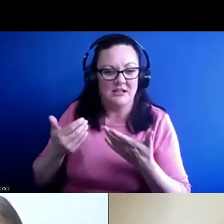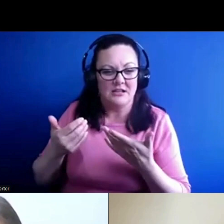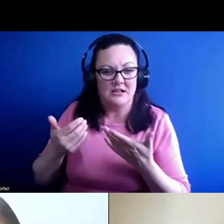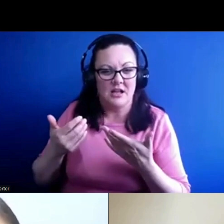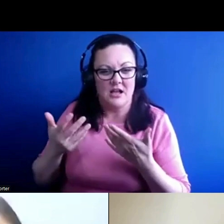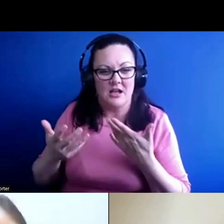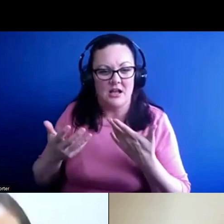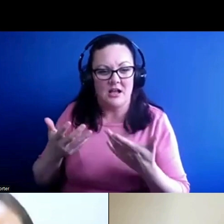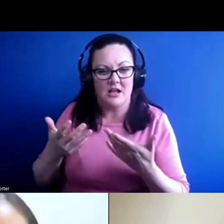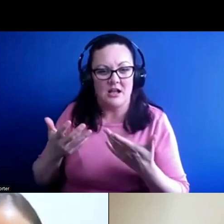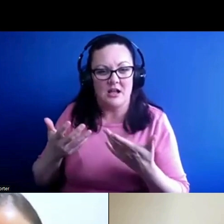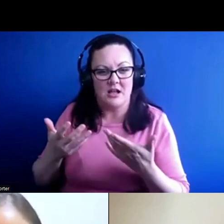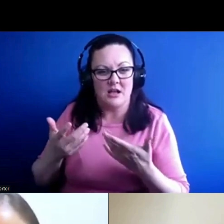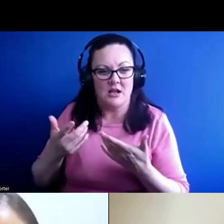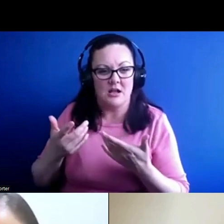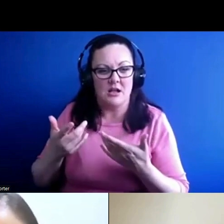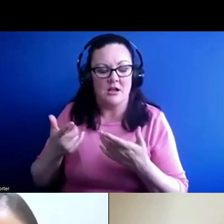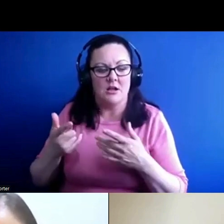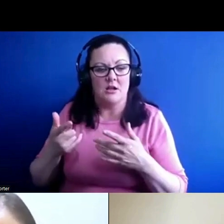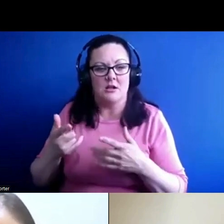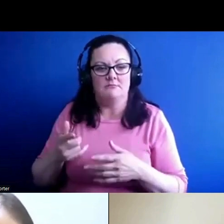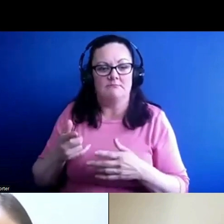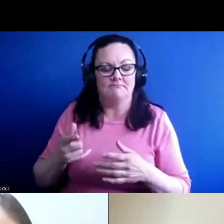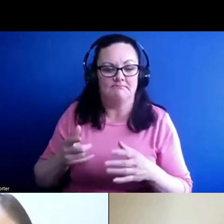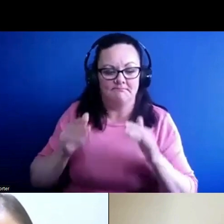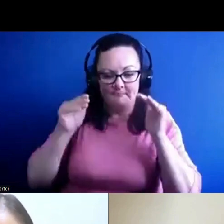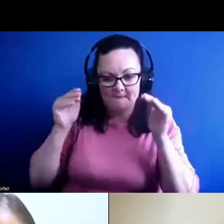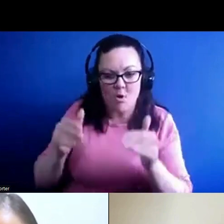a specific amount or project budget for monitoring